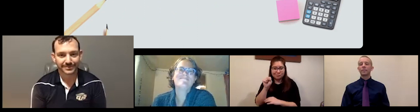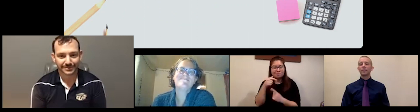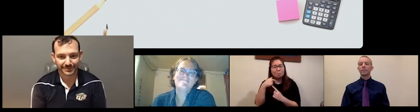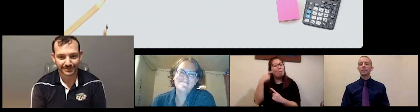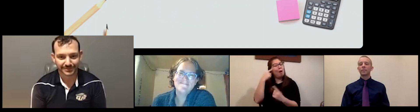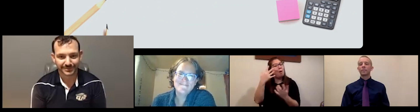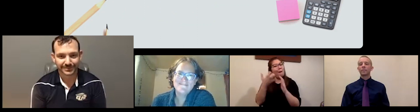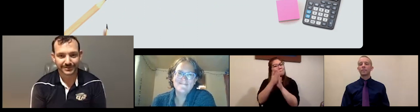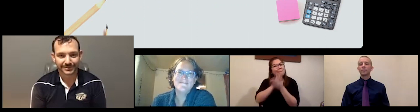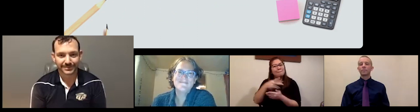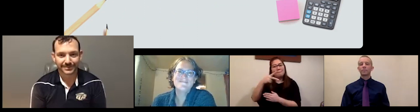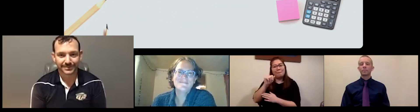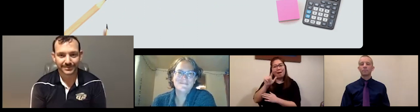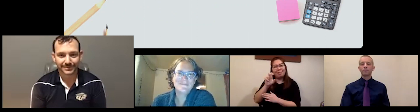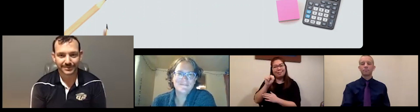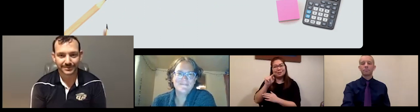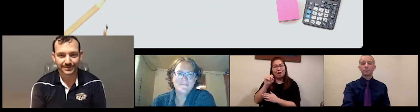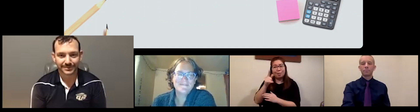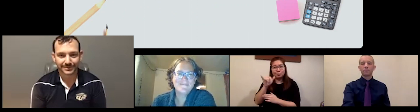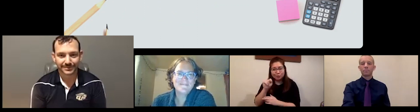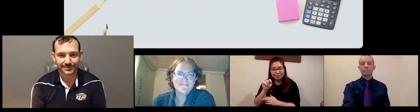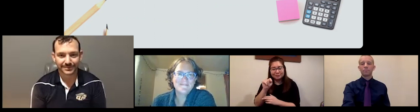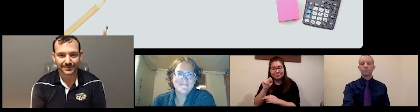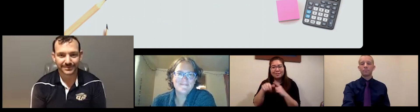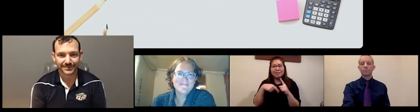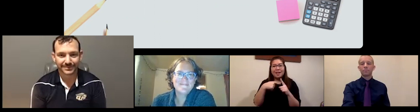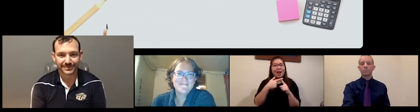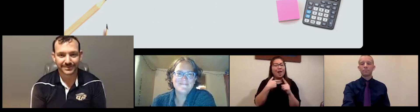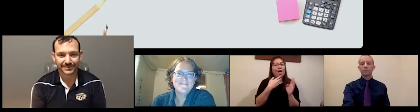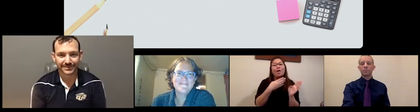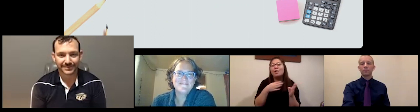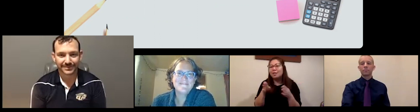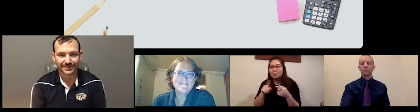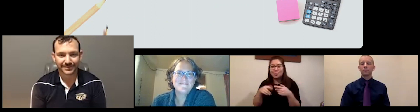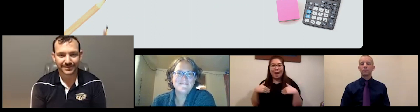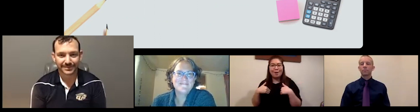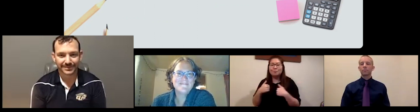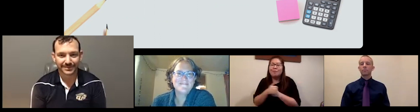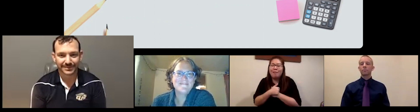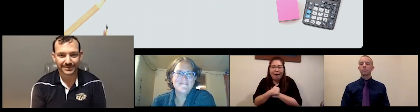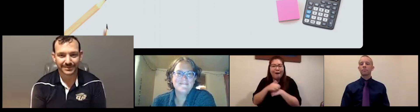I thought I wanted to become a paleontologist, then I shifted my focus on animals because I loved pets.